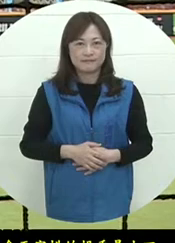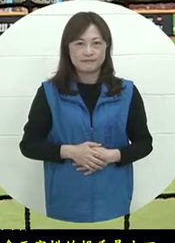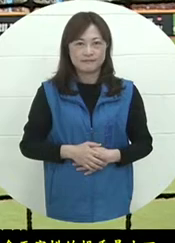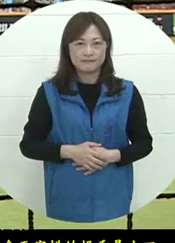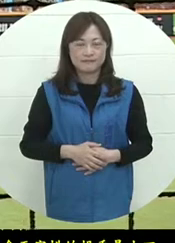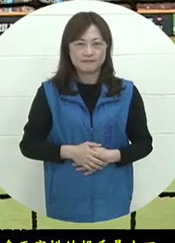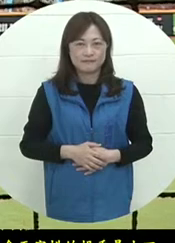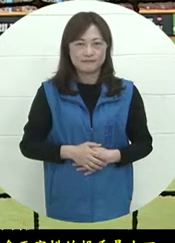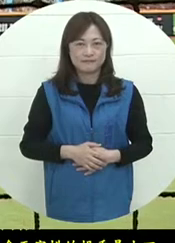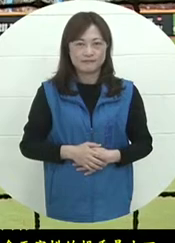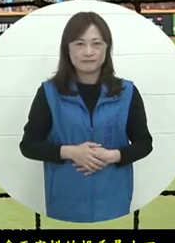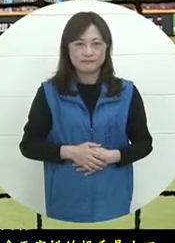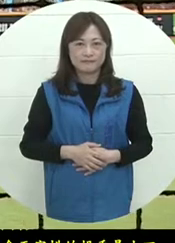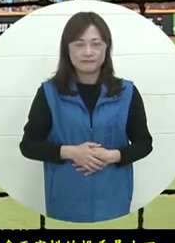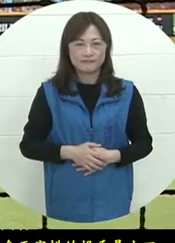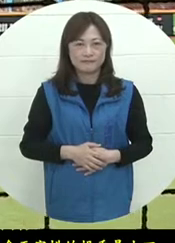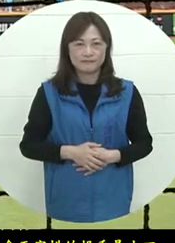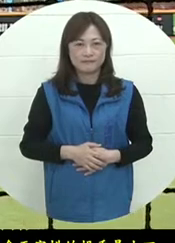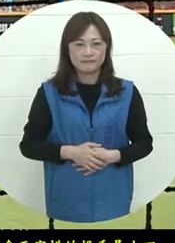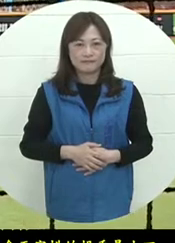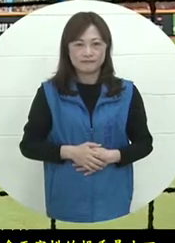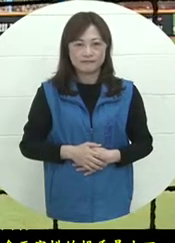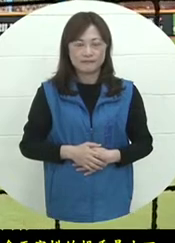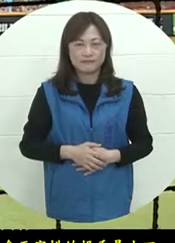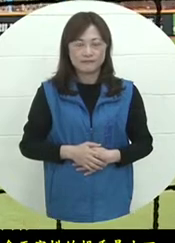Ando Hokuto, and Nakano Yasuhin. They